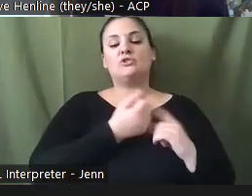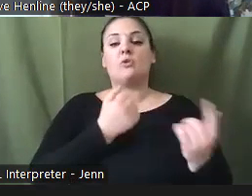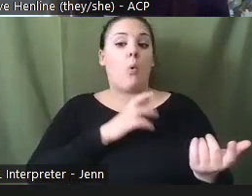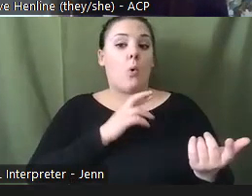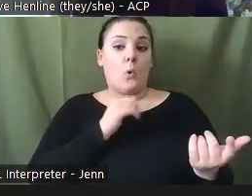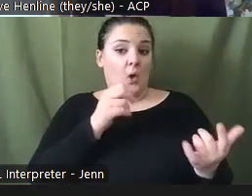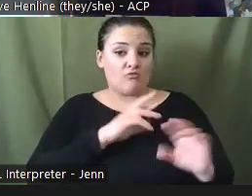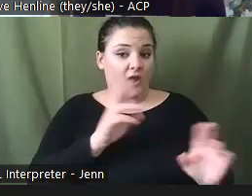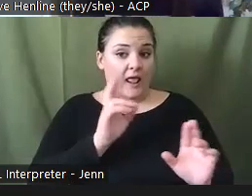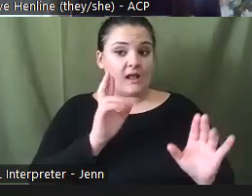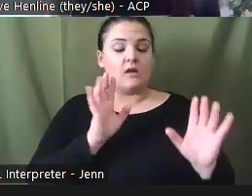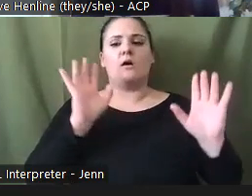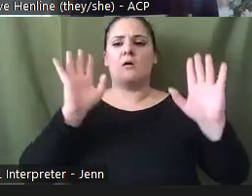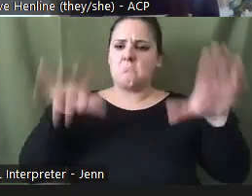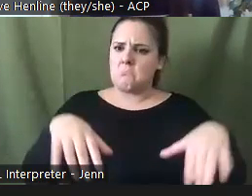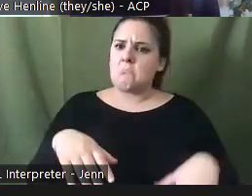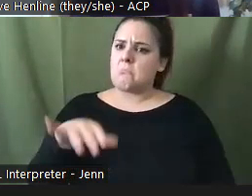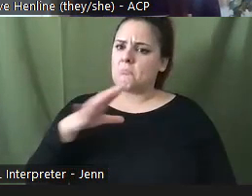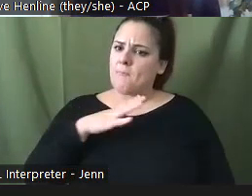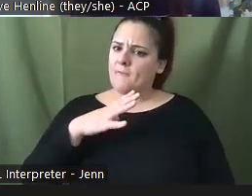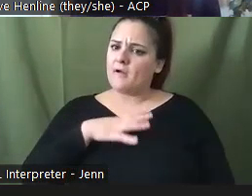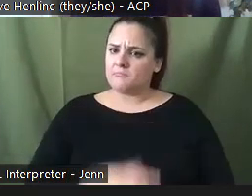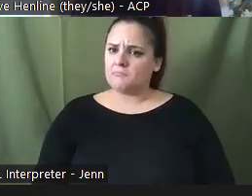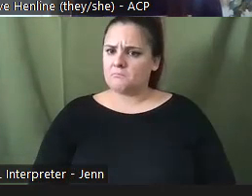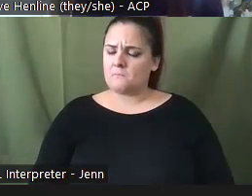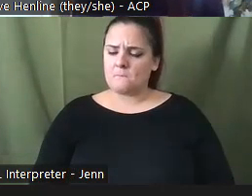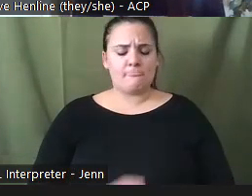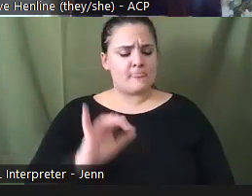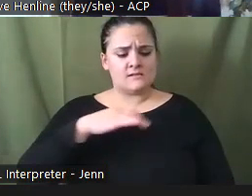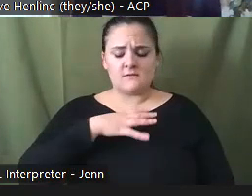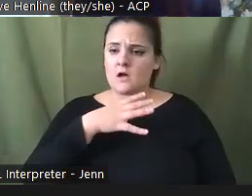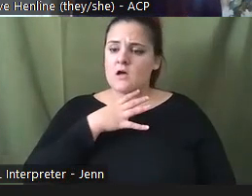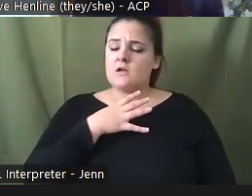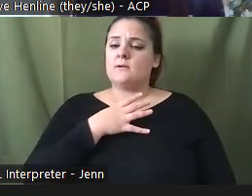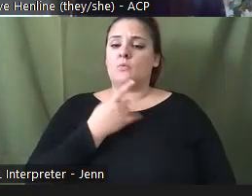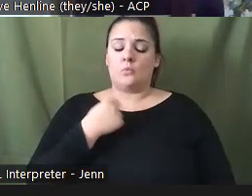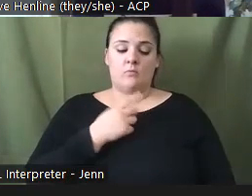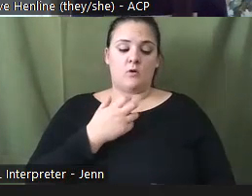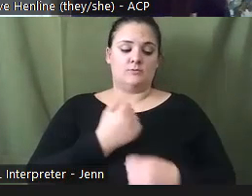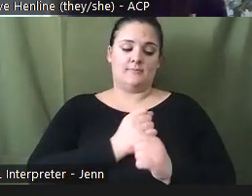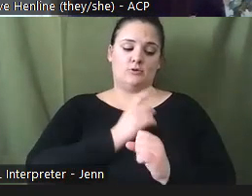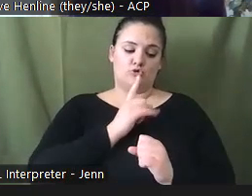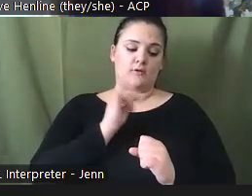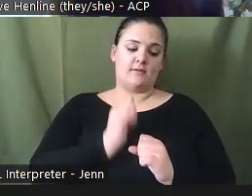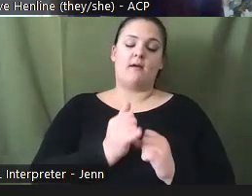and that's completely okay too. We want to make sure that the resource is known about in case it